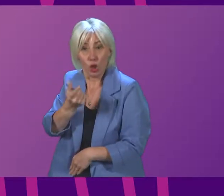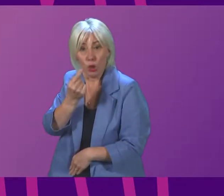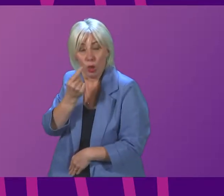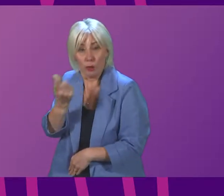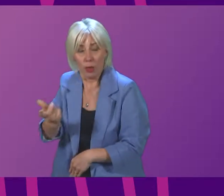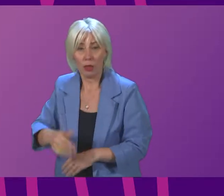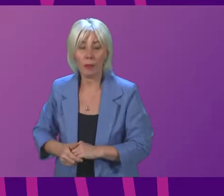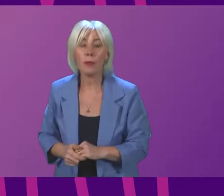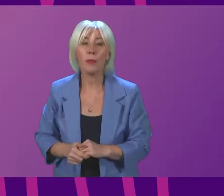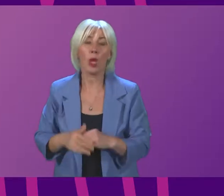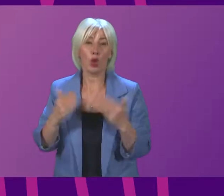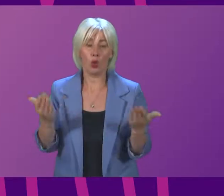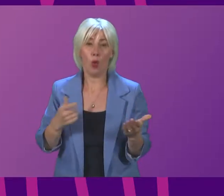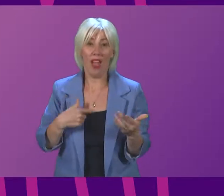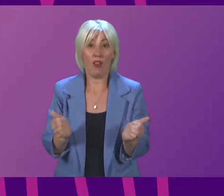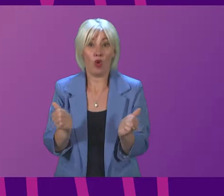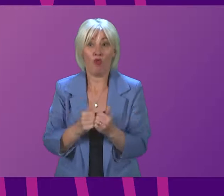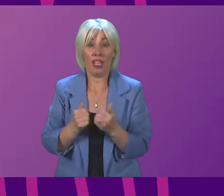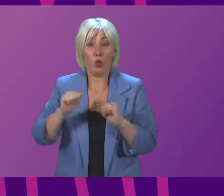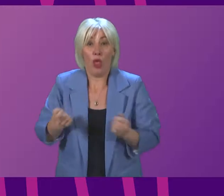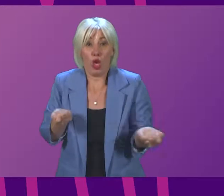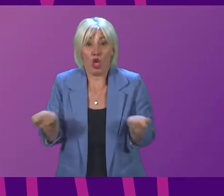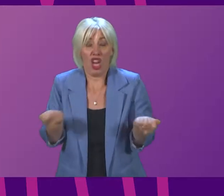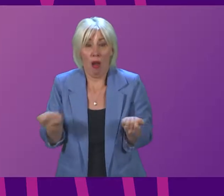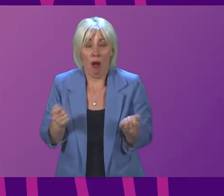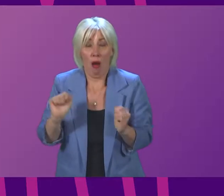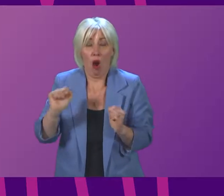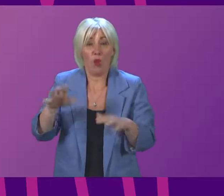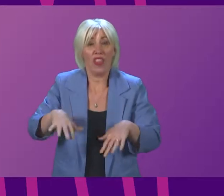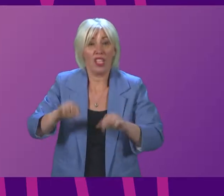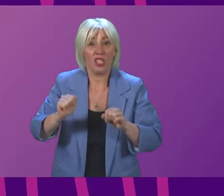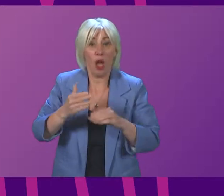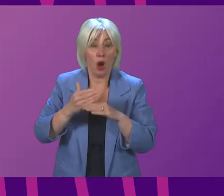To that effect, I have agreed with the chair that, as they begin their work, they will reflect on the